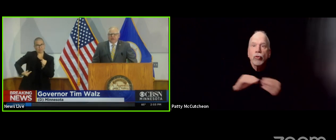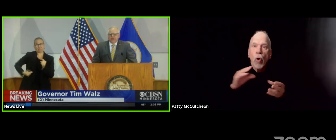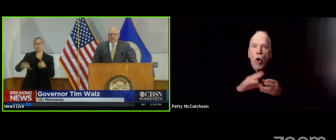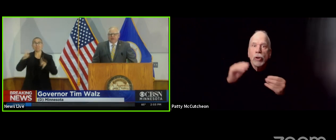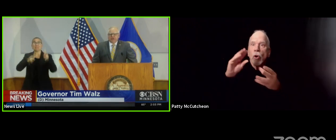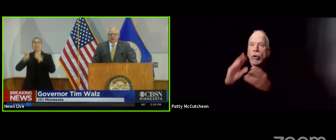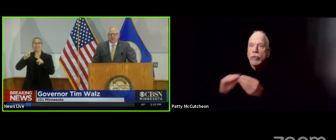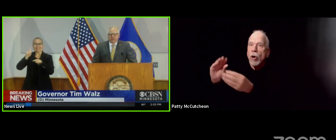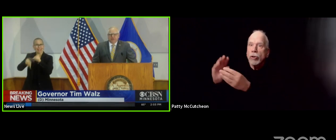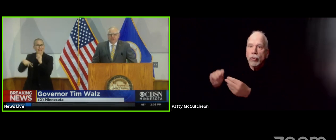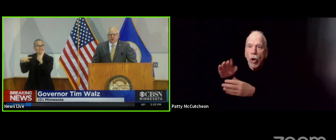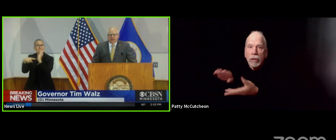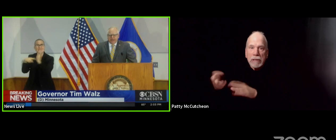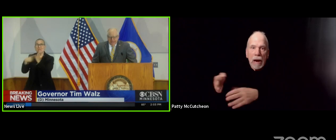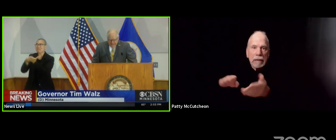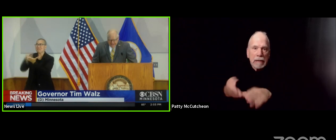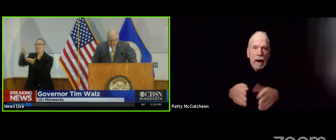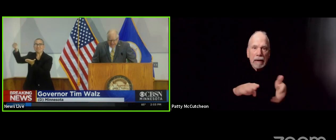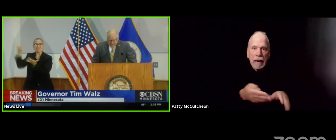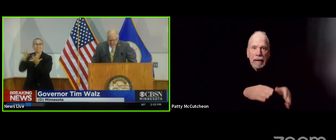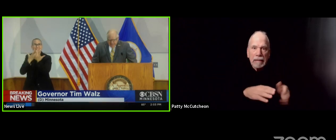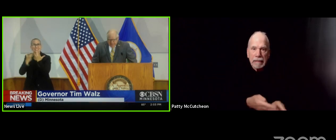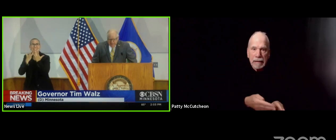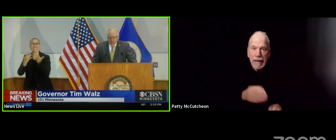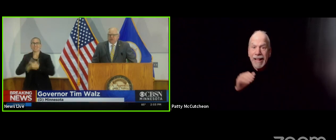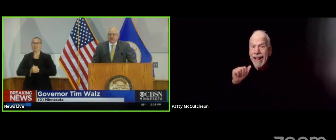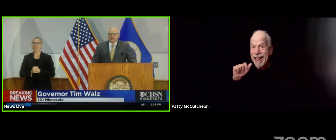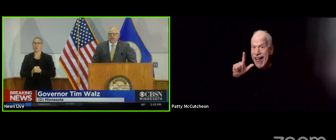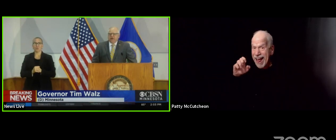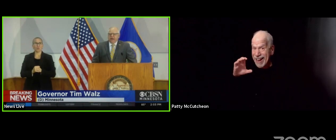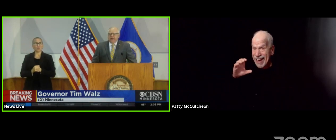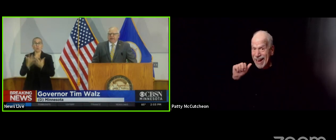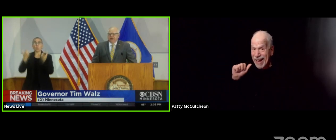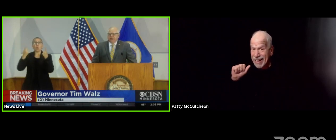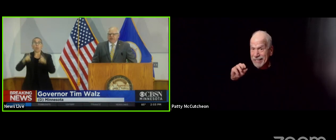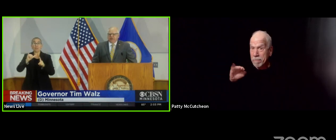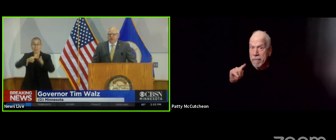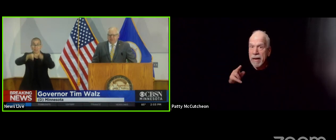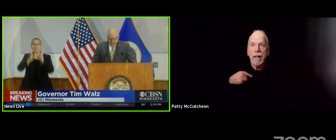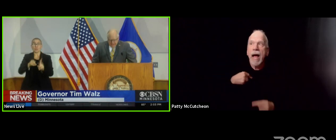DIABETIC SHOCK BECAUSE THEY COULDN'T GET IT. ^ THOSE DAYS NOW END HERE IN MINNESOTA.